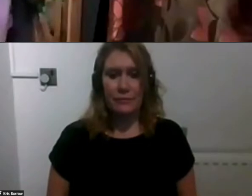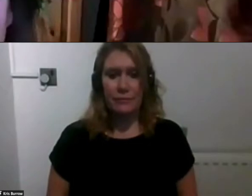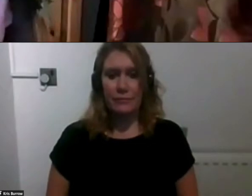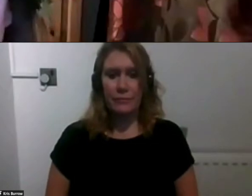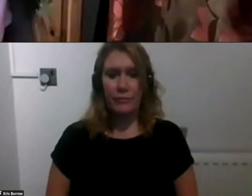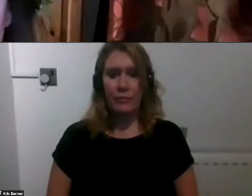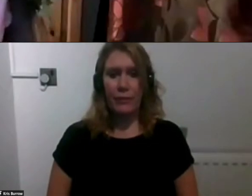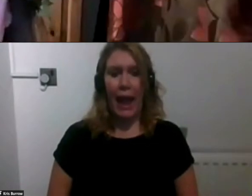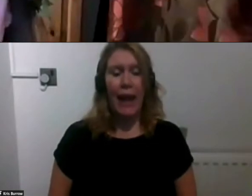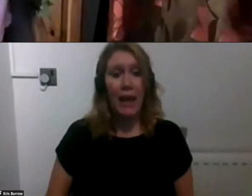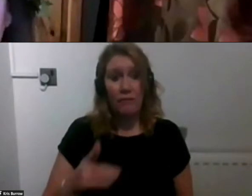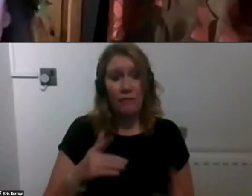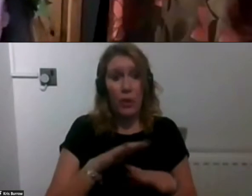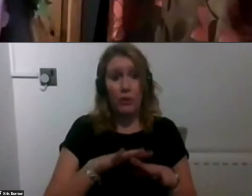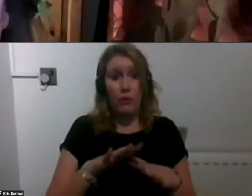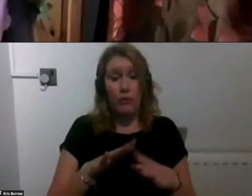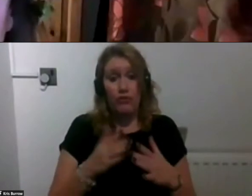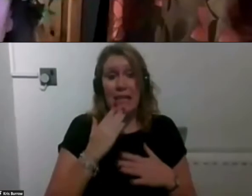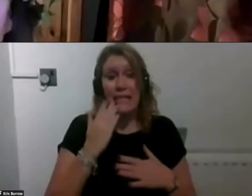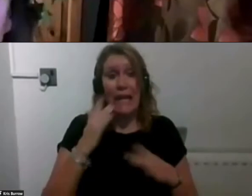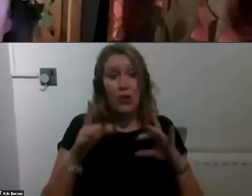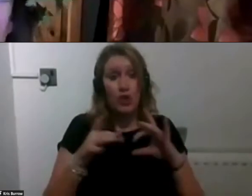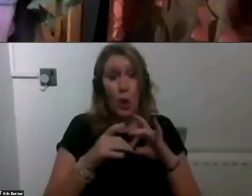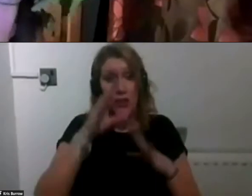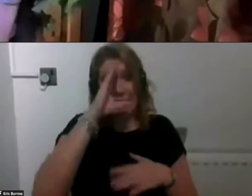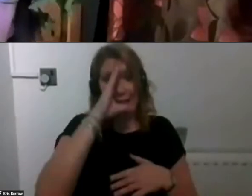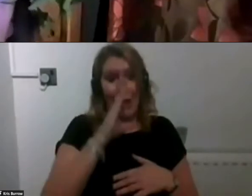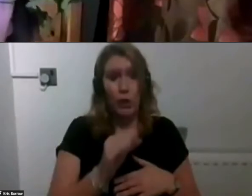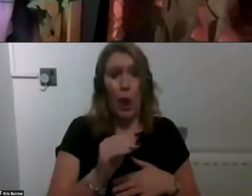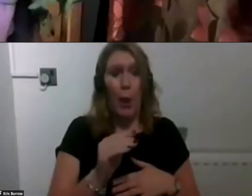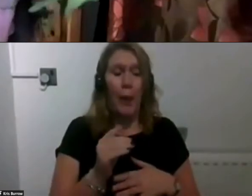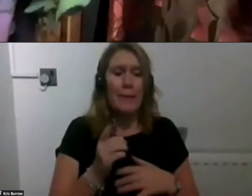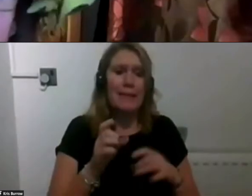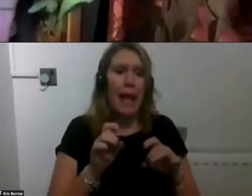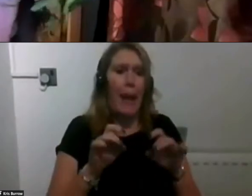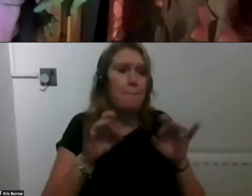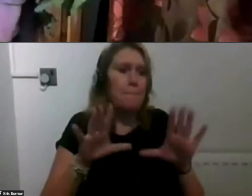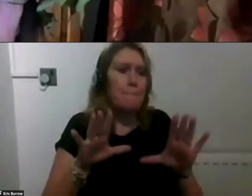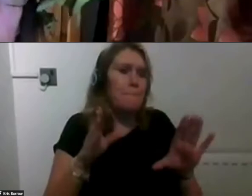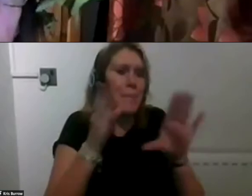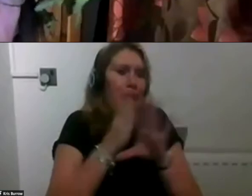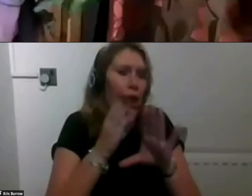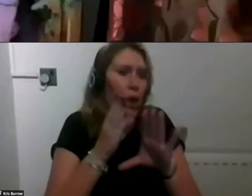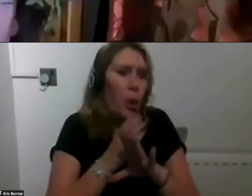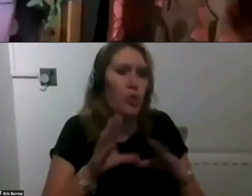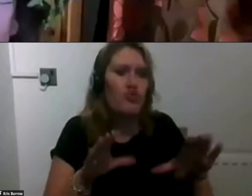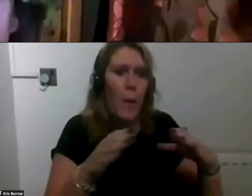group of supernatural females in Anglo-Saxon times. Now, what's